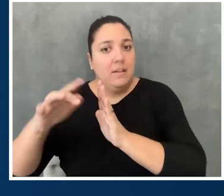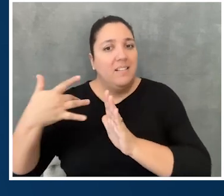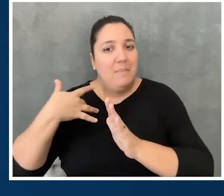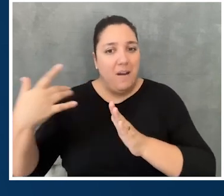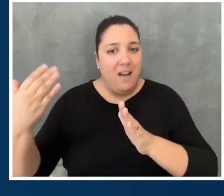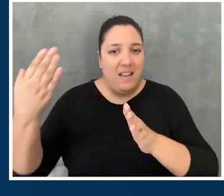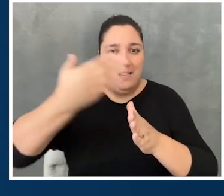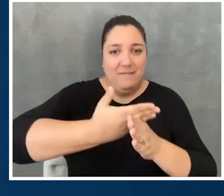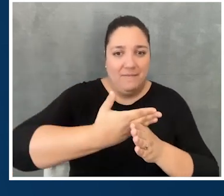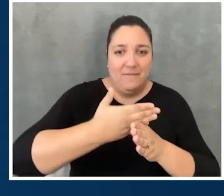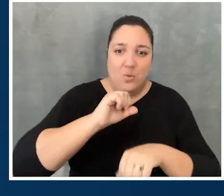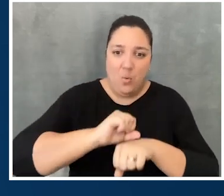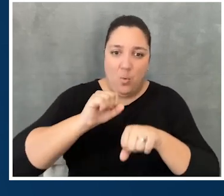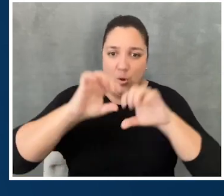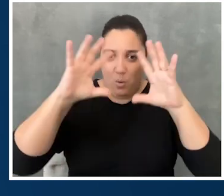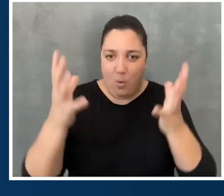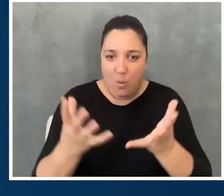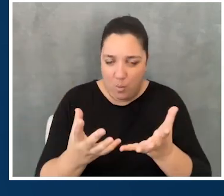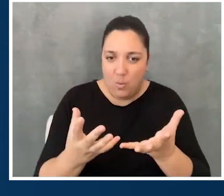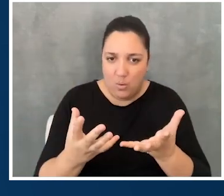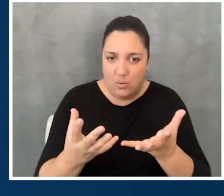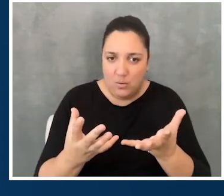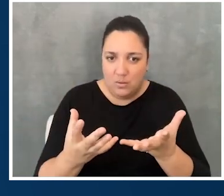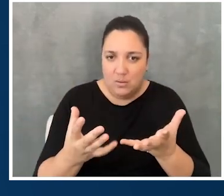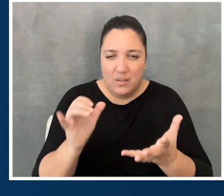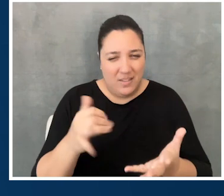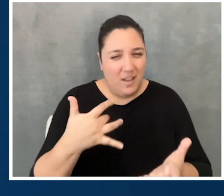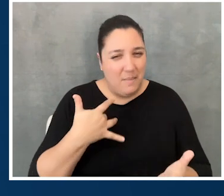with the work on a whole. And I think that's something that we miss a lot